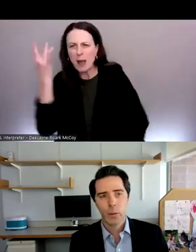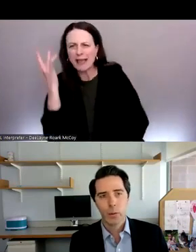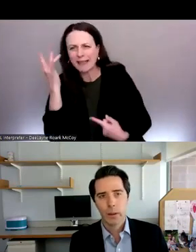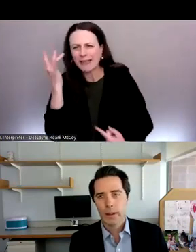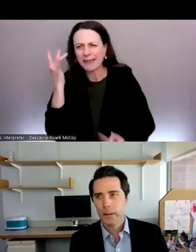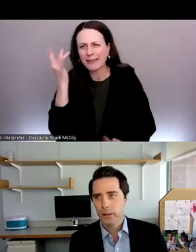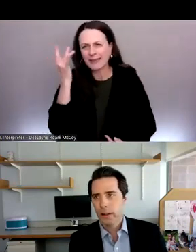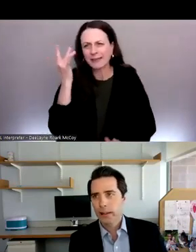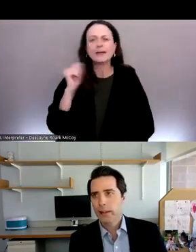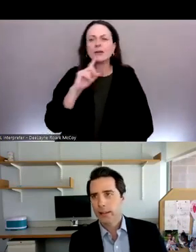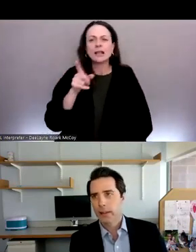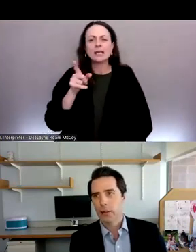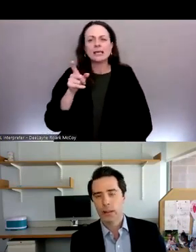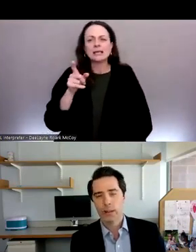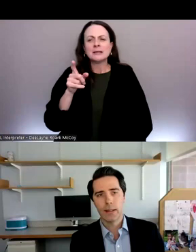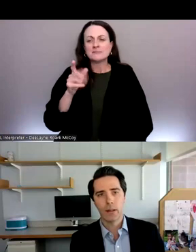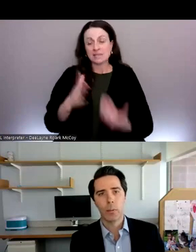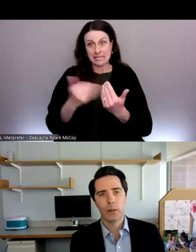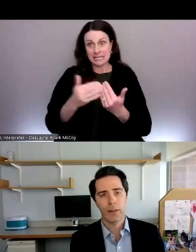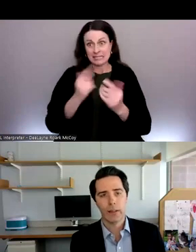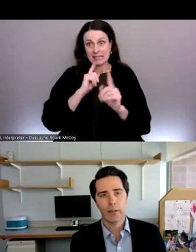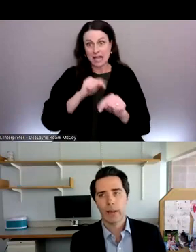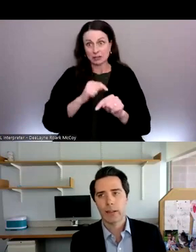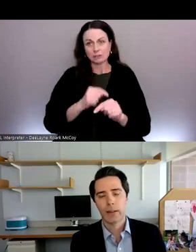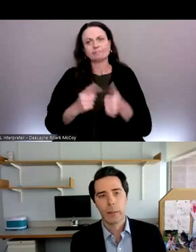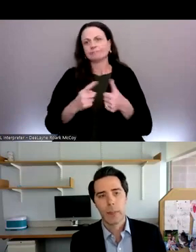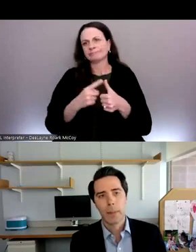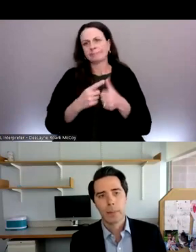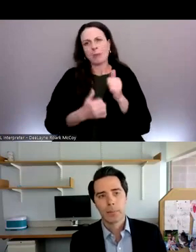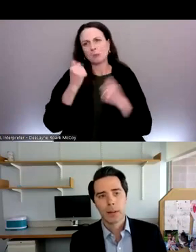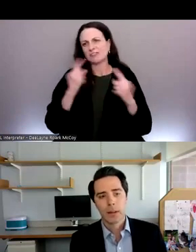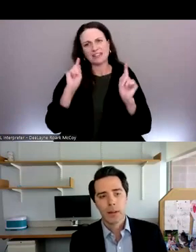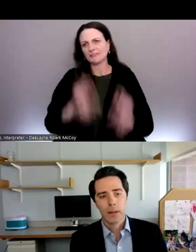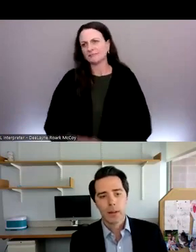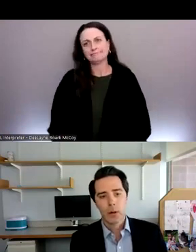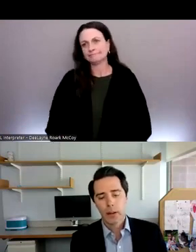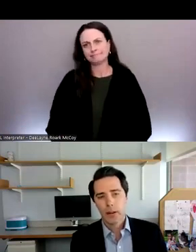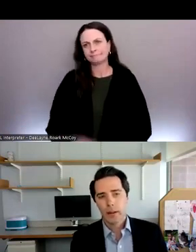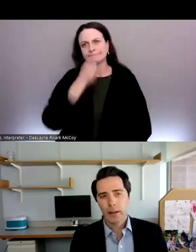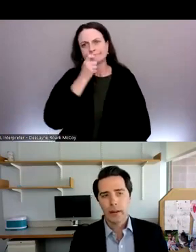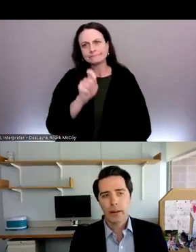well really the easiest answer is it's the single most effective test